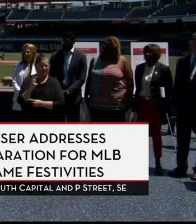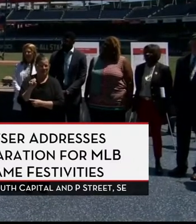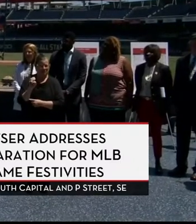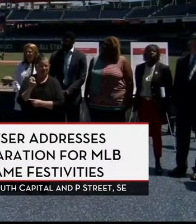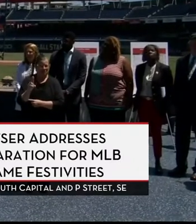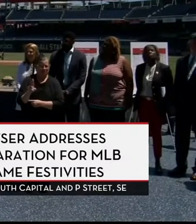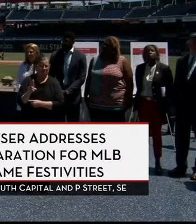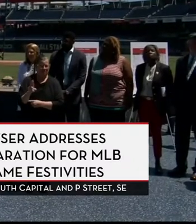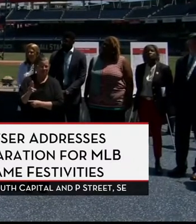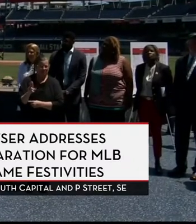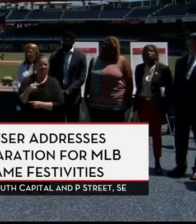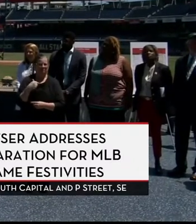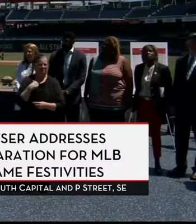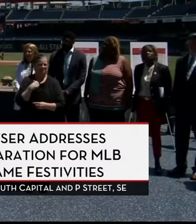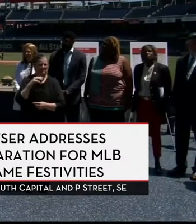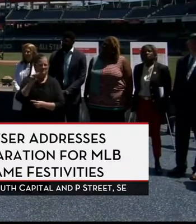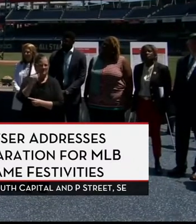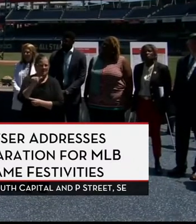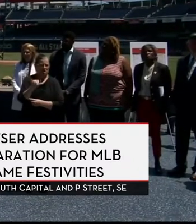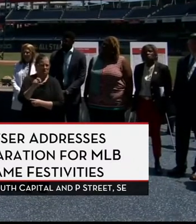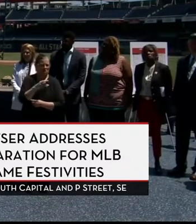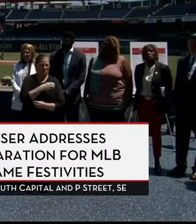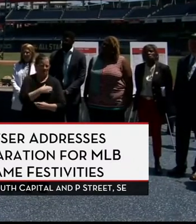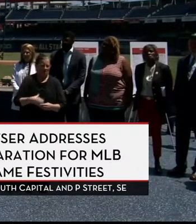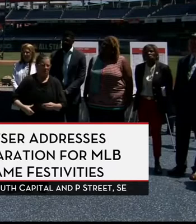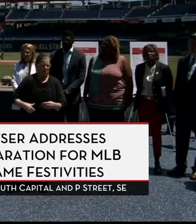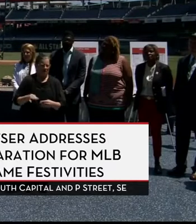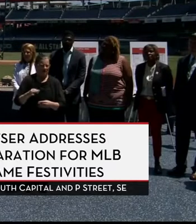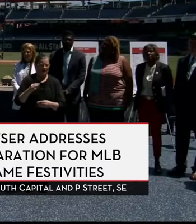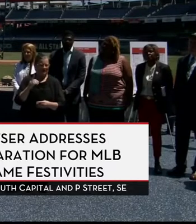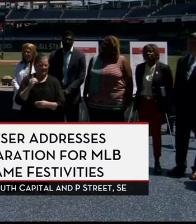WELCOME TO NATIONALS PARK HERE IN WASHINGTON, D.C., OUR